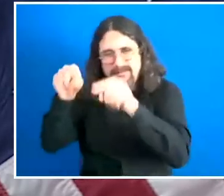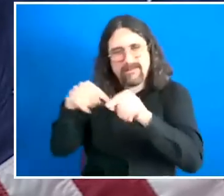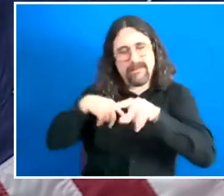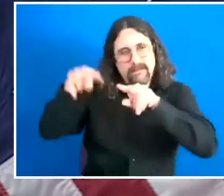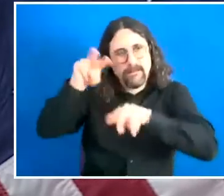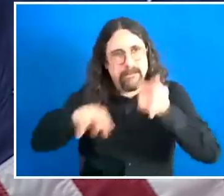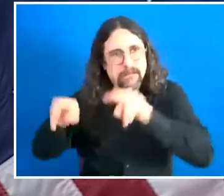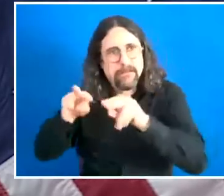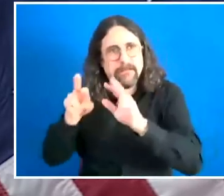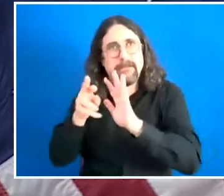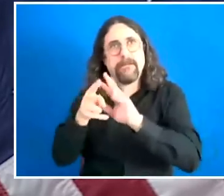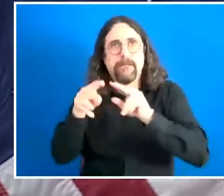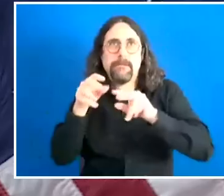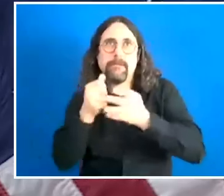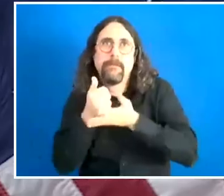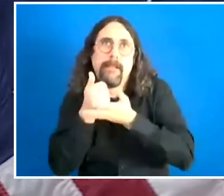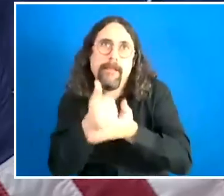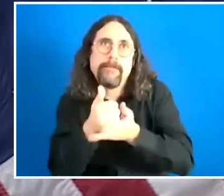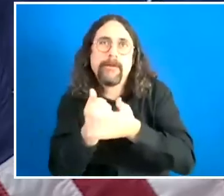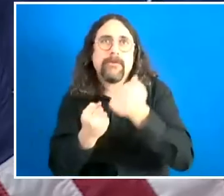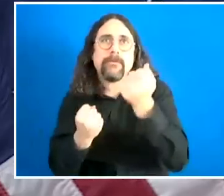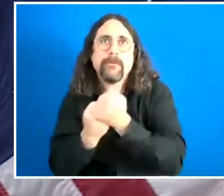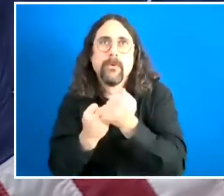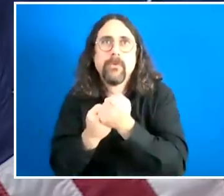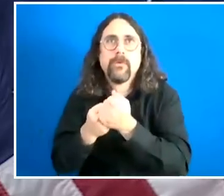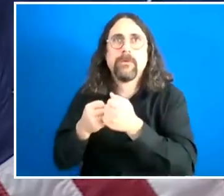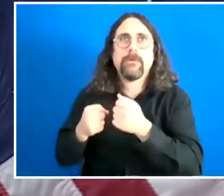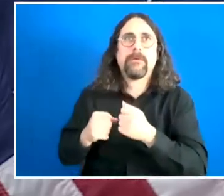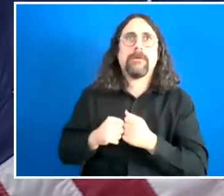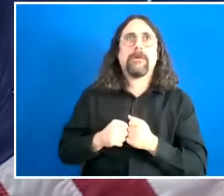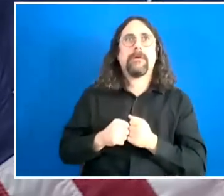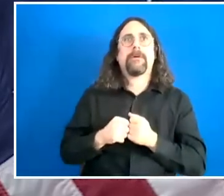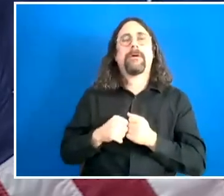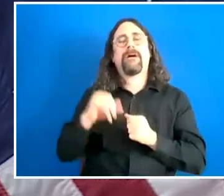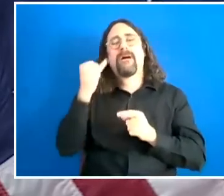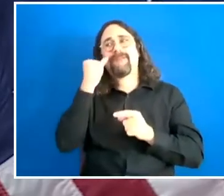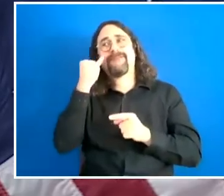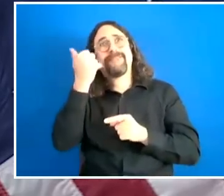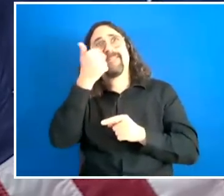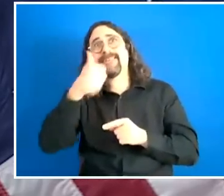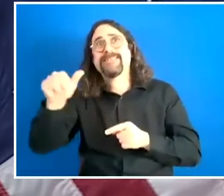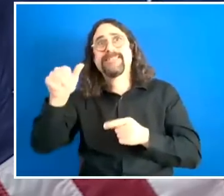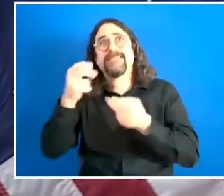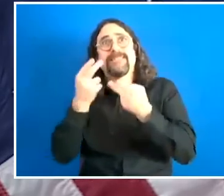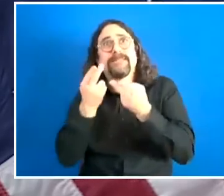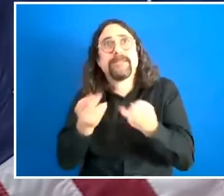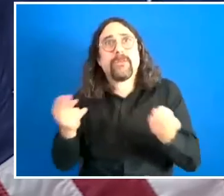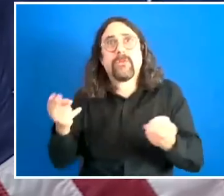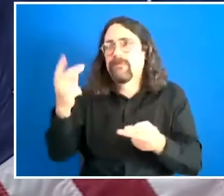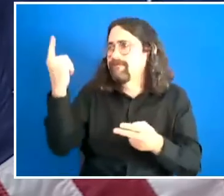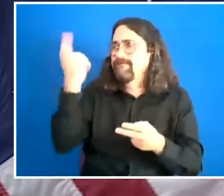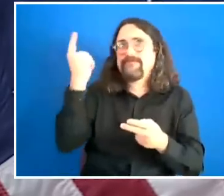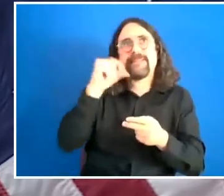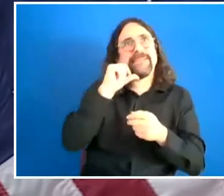SHELTER, WE WILL AND TH'SAT WHAT WE SAID. WE WILL MAKE AS MANY HOTEL BEDS AVAILABLE AS NEEDED.